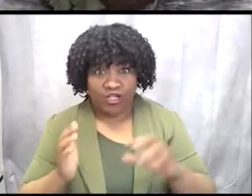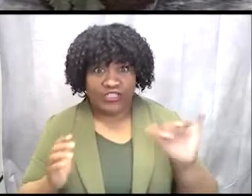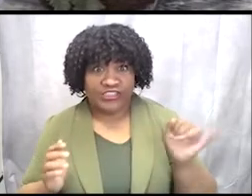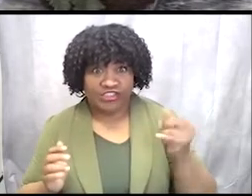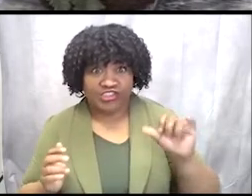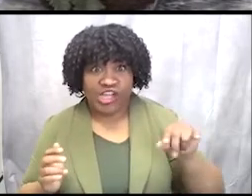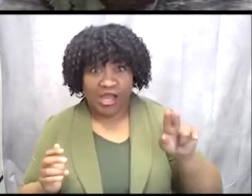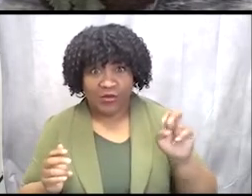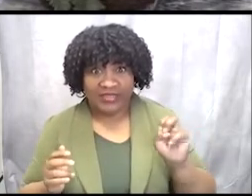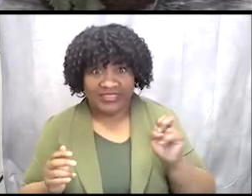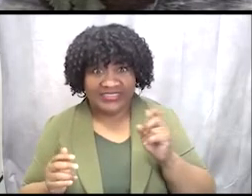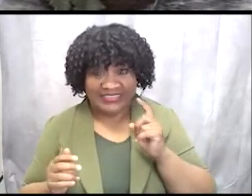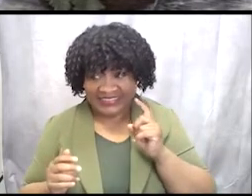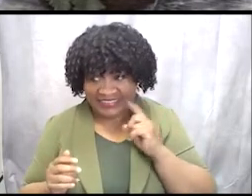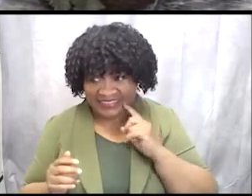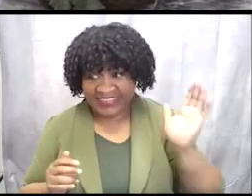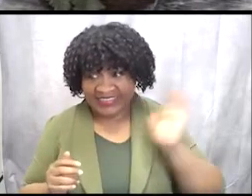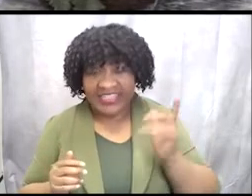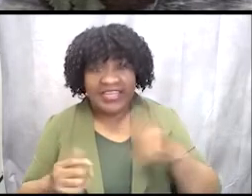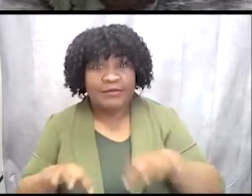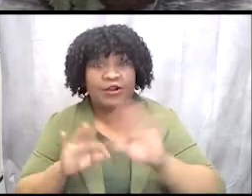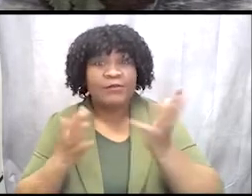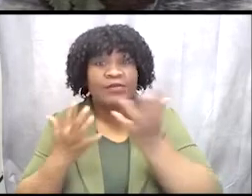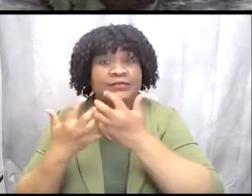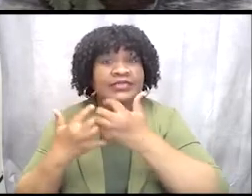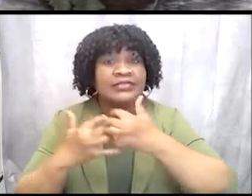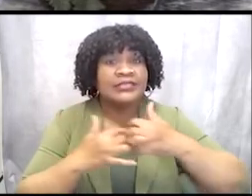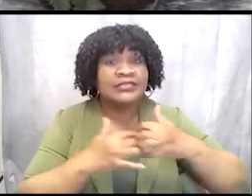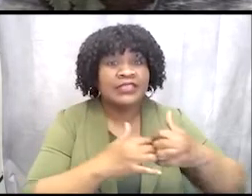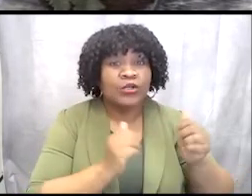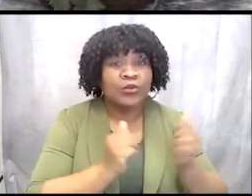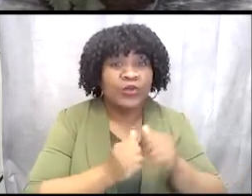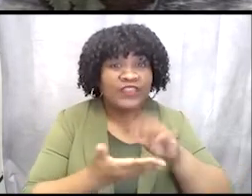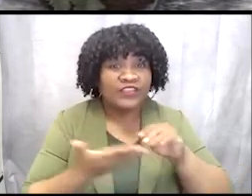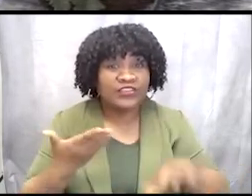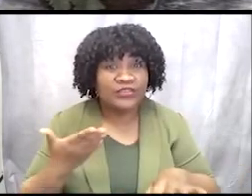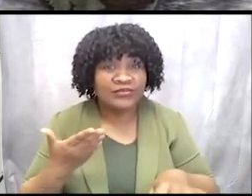way back then is that we have to be in sync with our students, right? Doesn't that make sense?